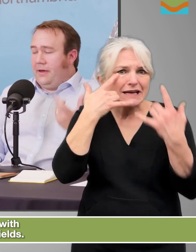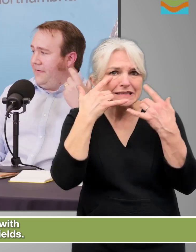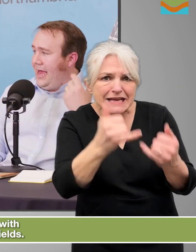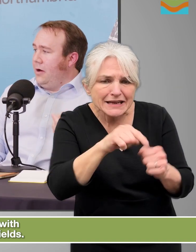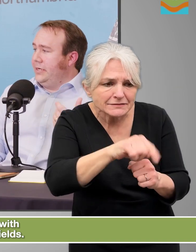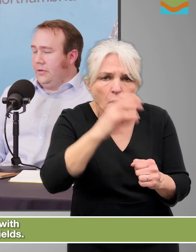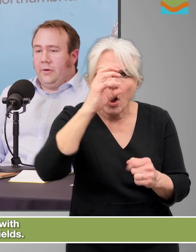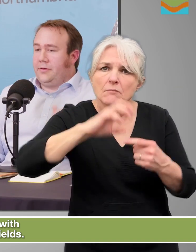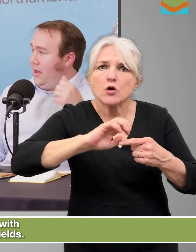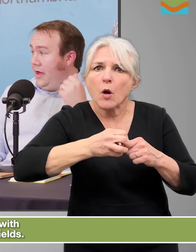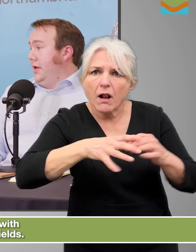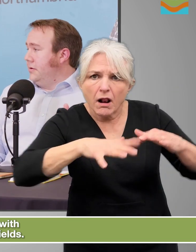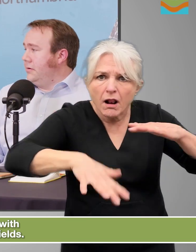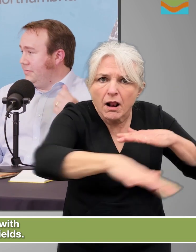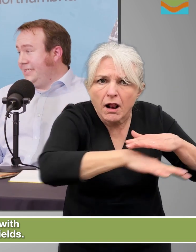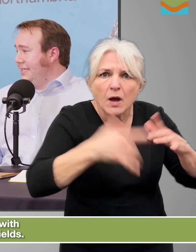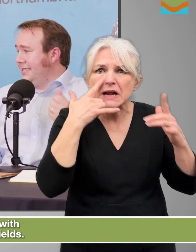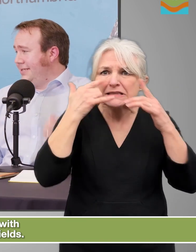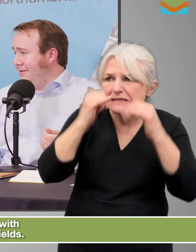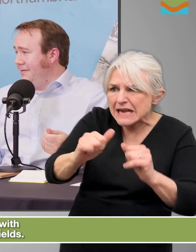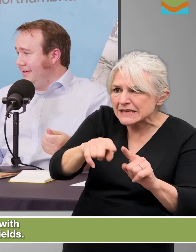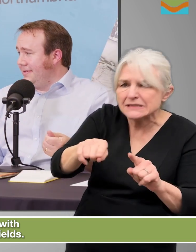a test bed for how we deal with other cities that sit on coal fields.